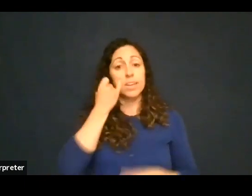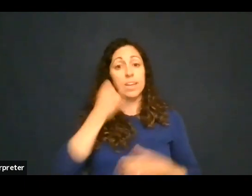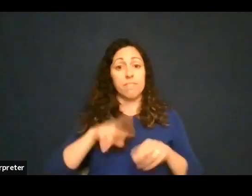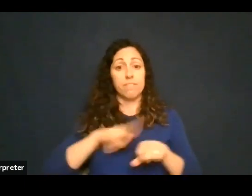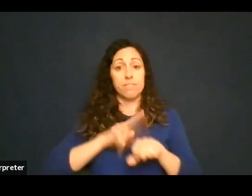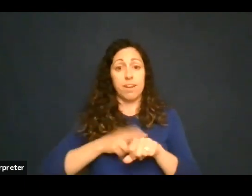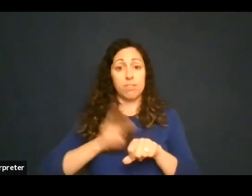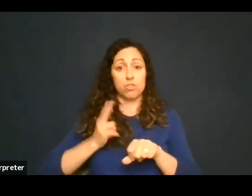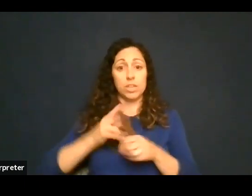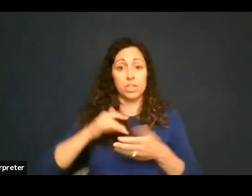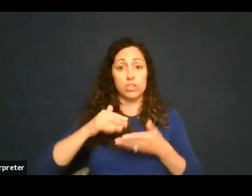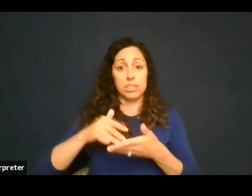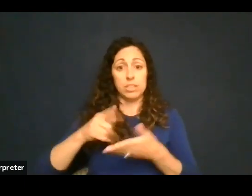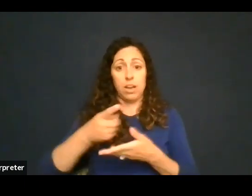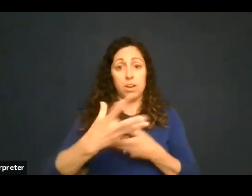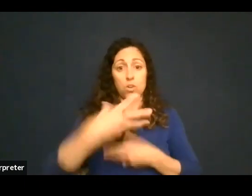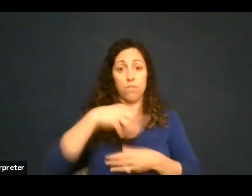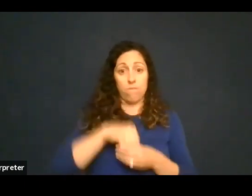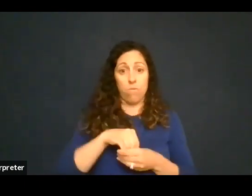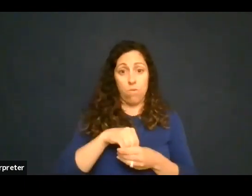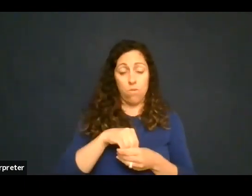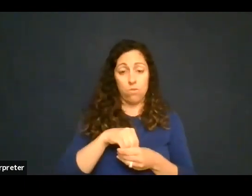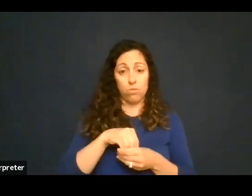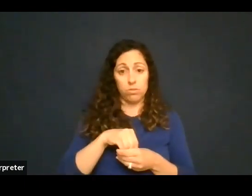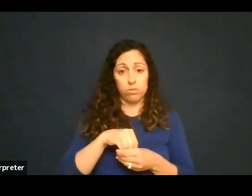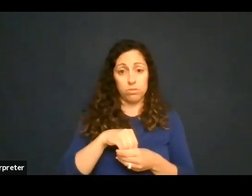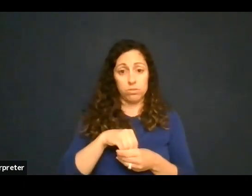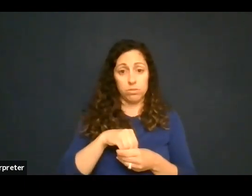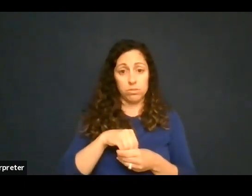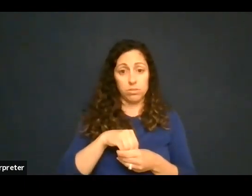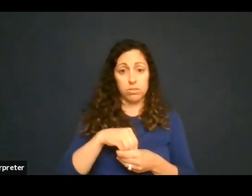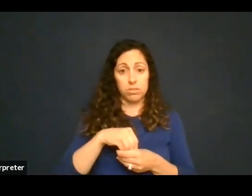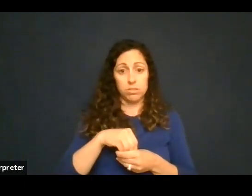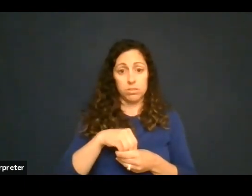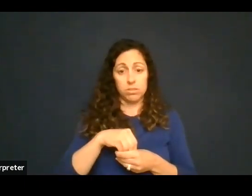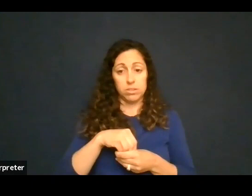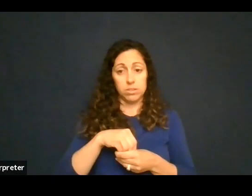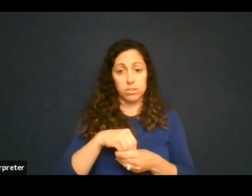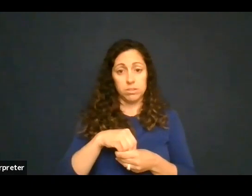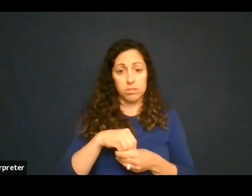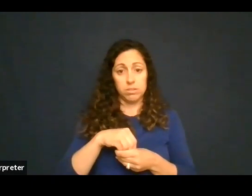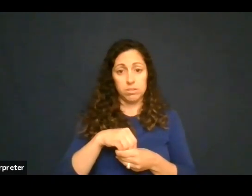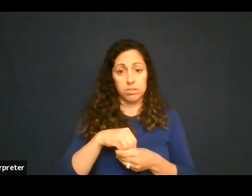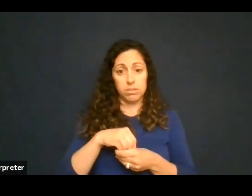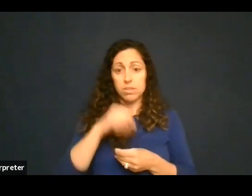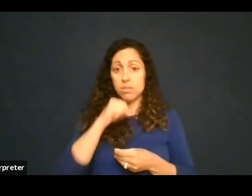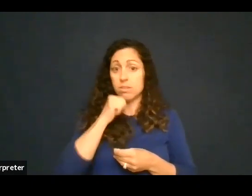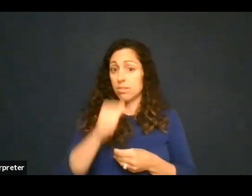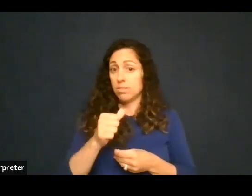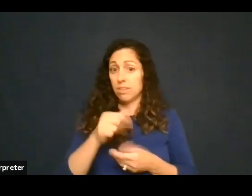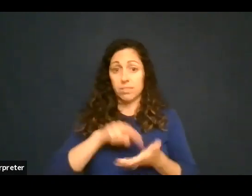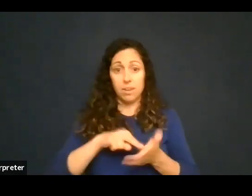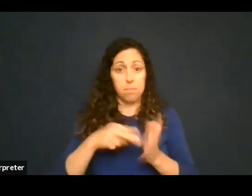won't guarantee that you would be able to participate in a clinical trial.